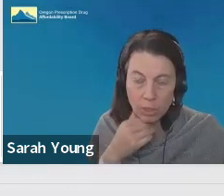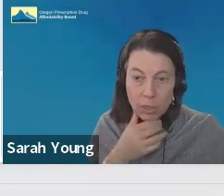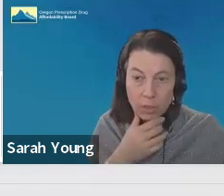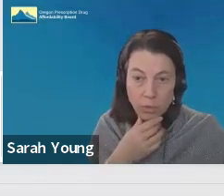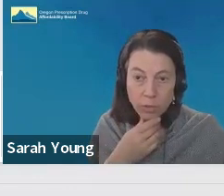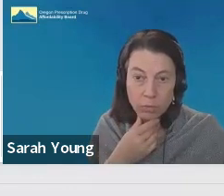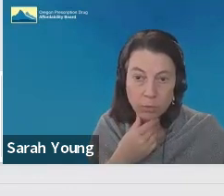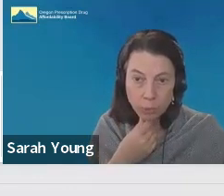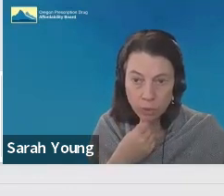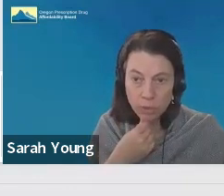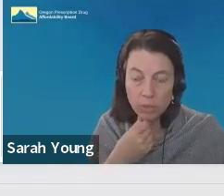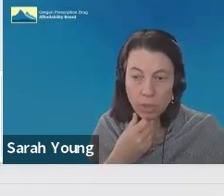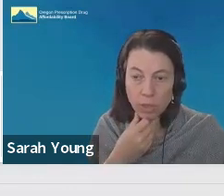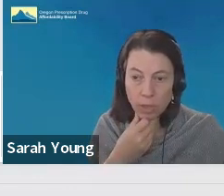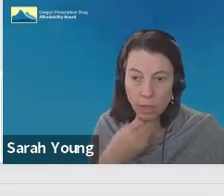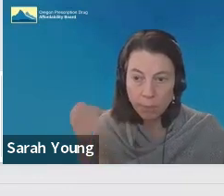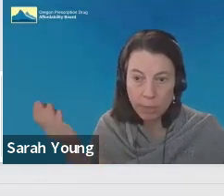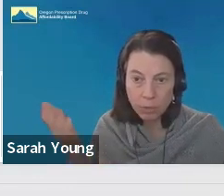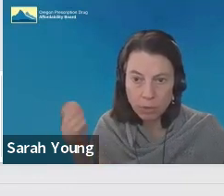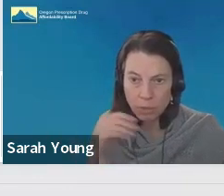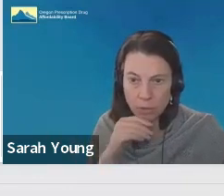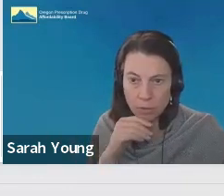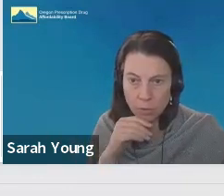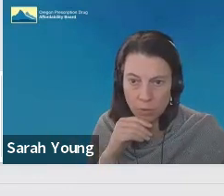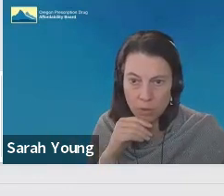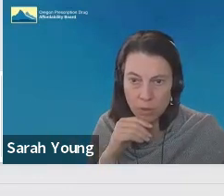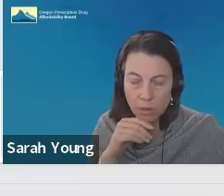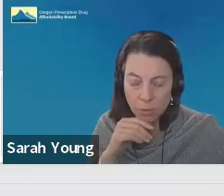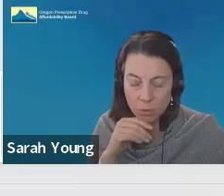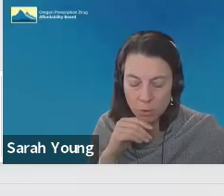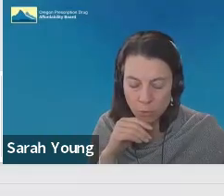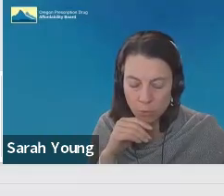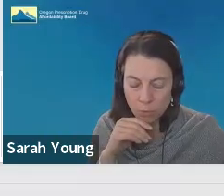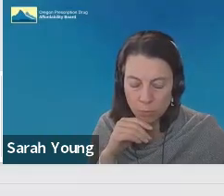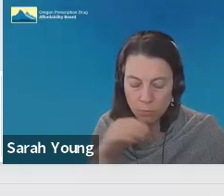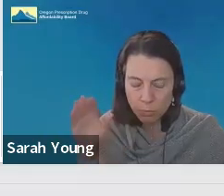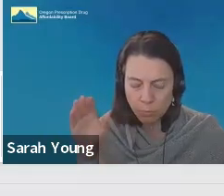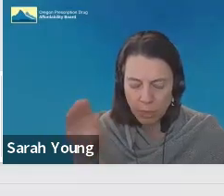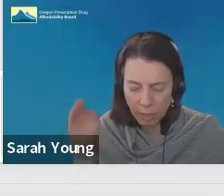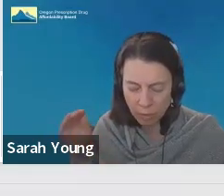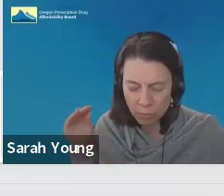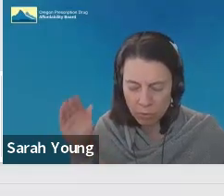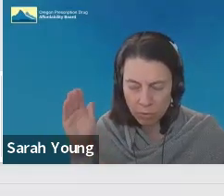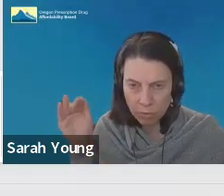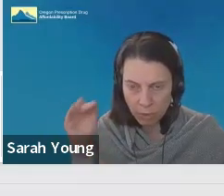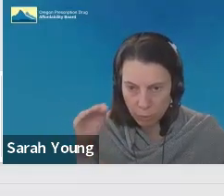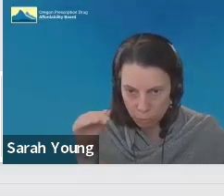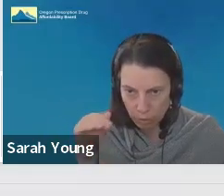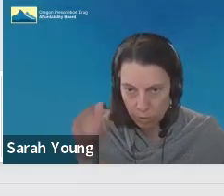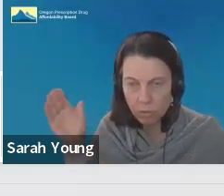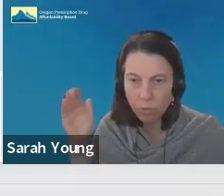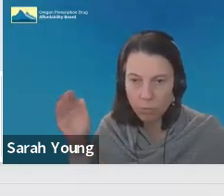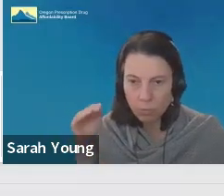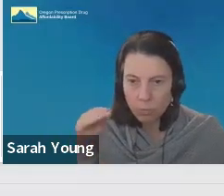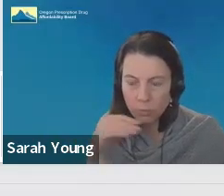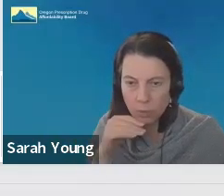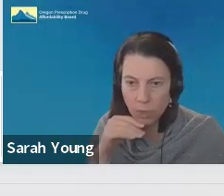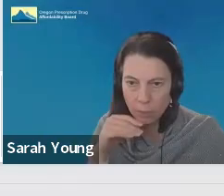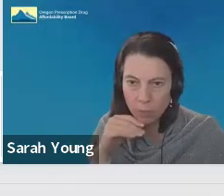in the drug use reports. Um as Courtney not noted, those don't break out every drug. So,